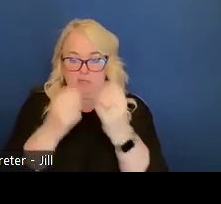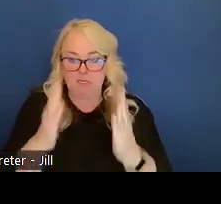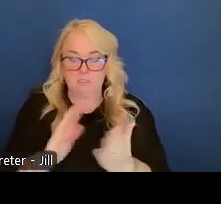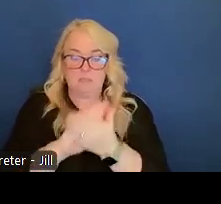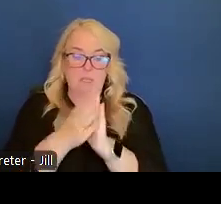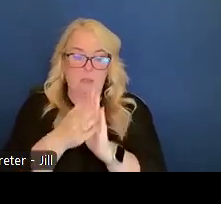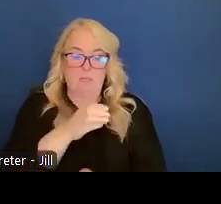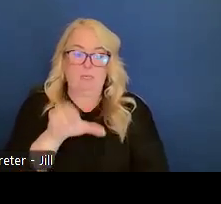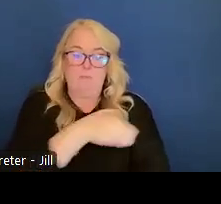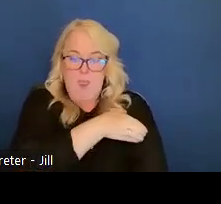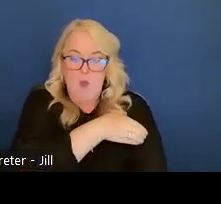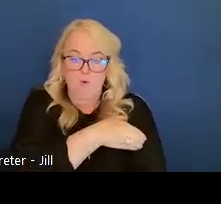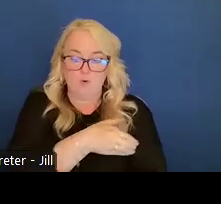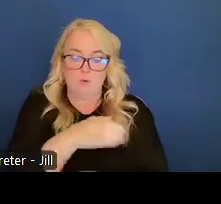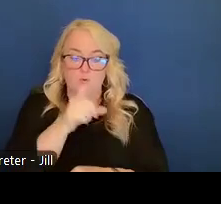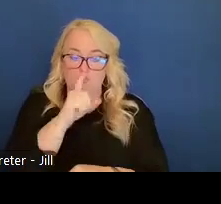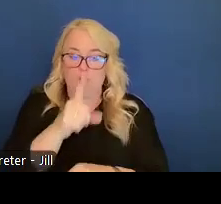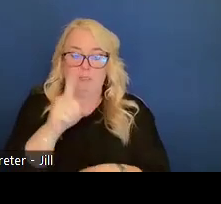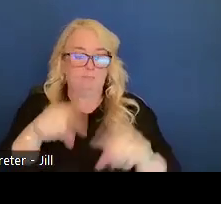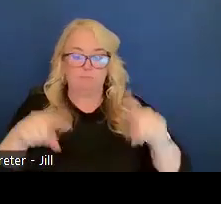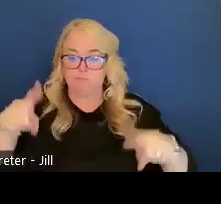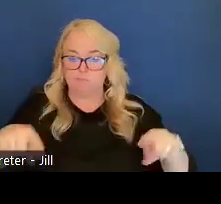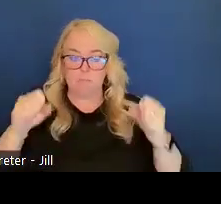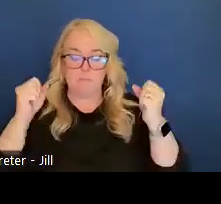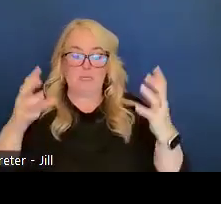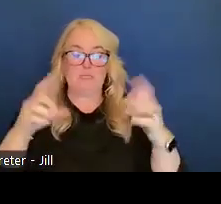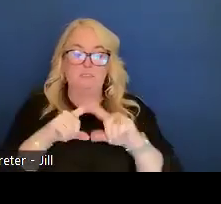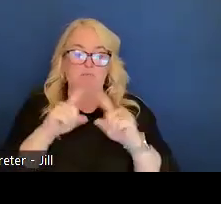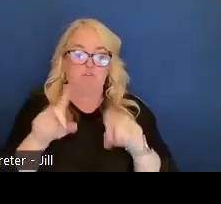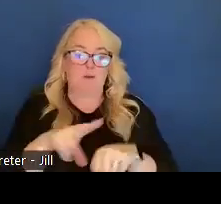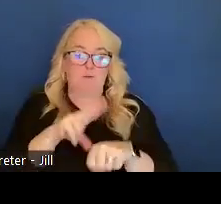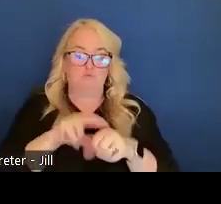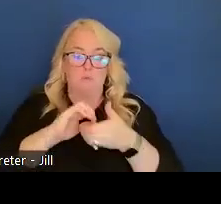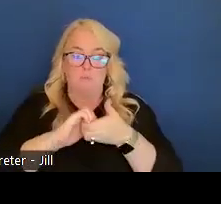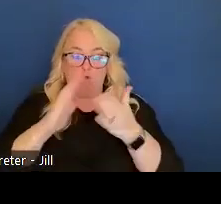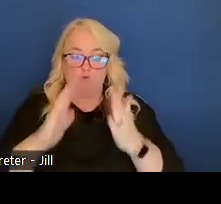to have a broad network of national partners that comprise